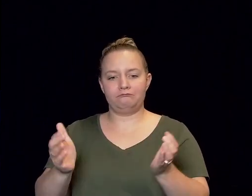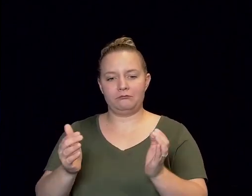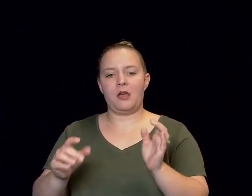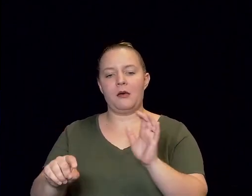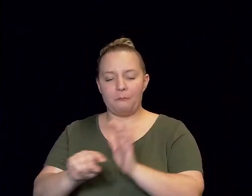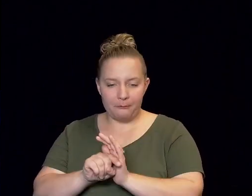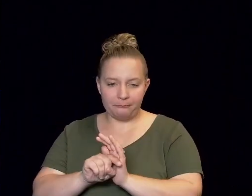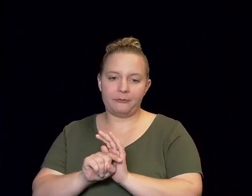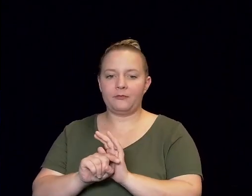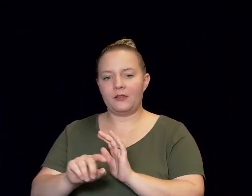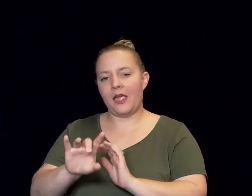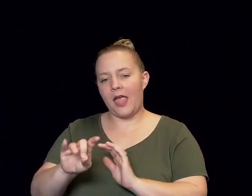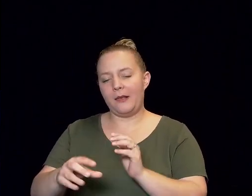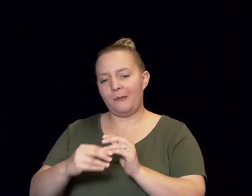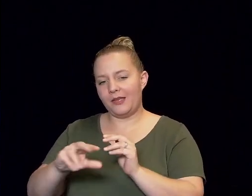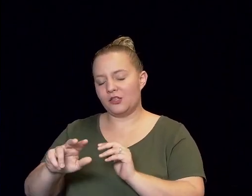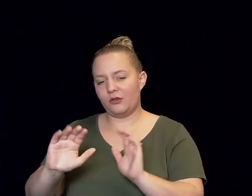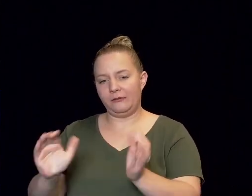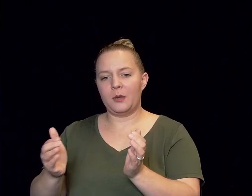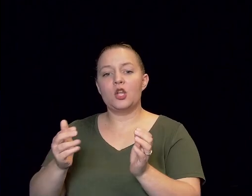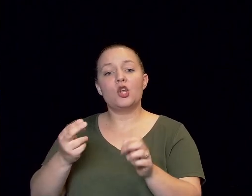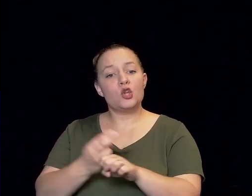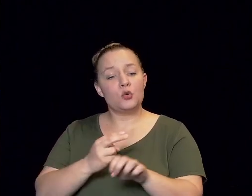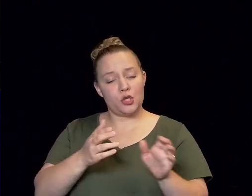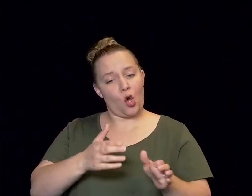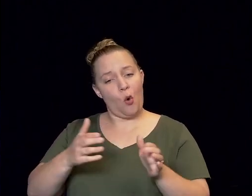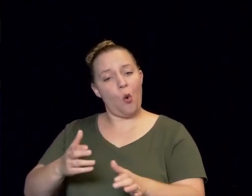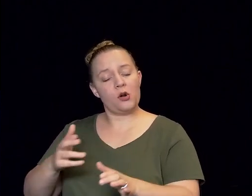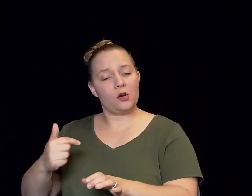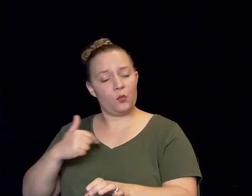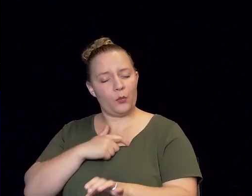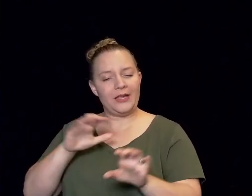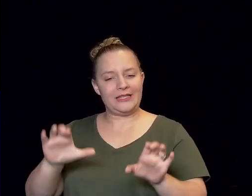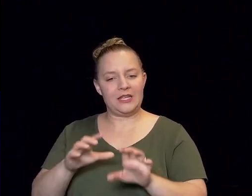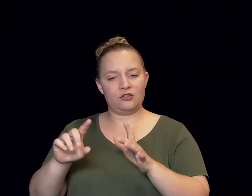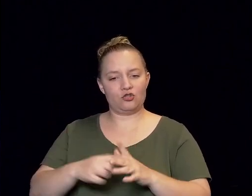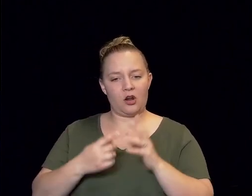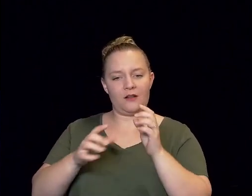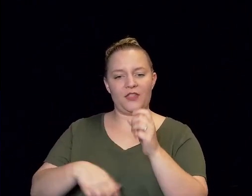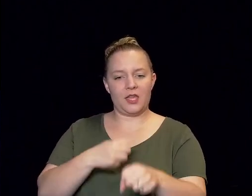which we did at the beginning of the year, you're going to take -8 plus 3.